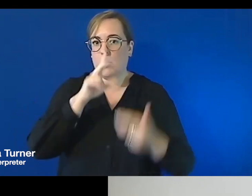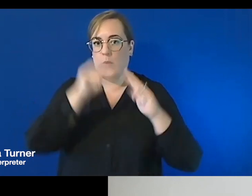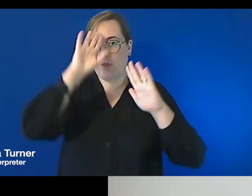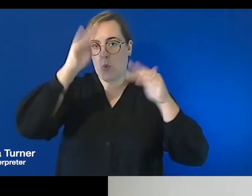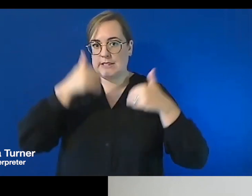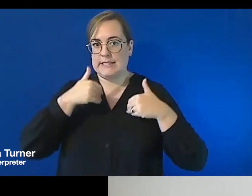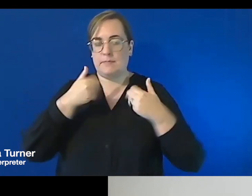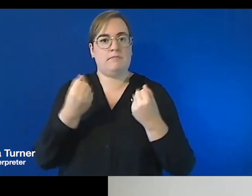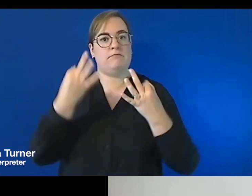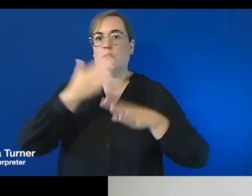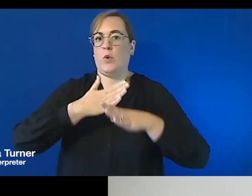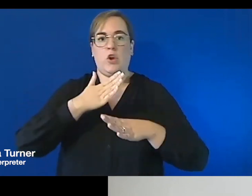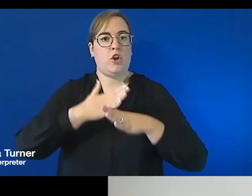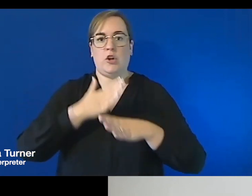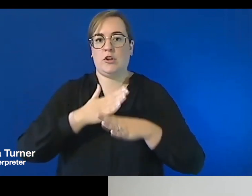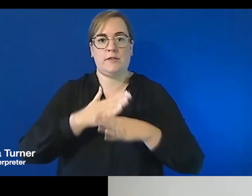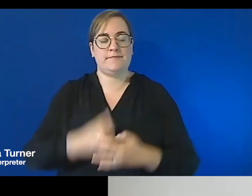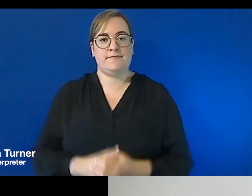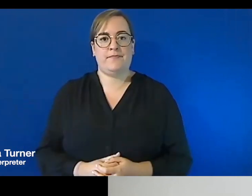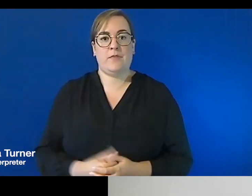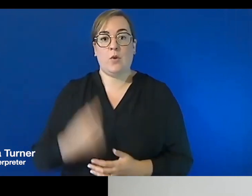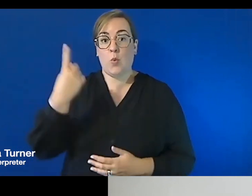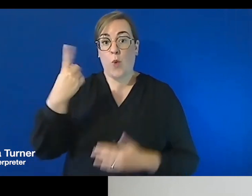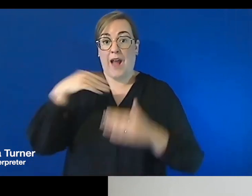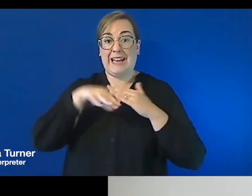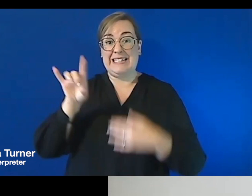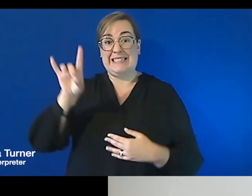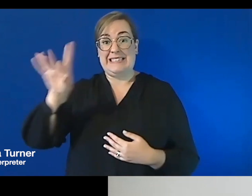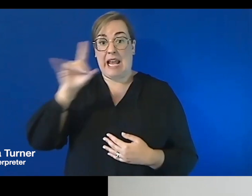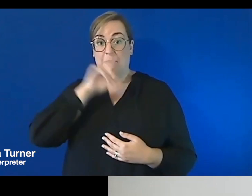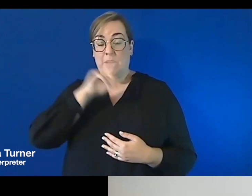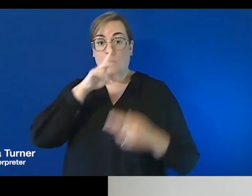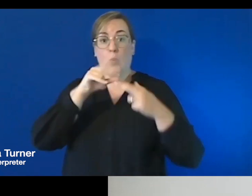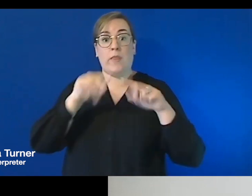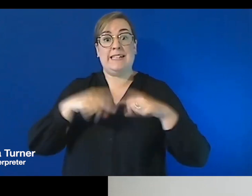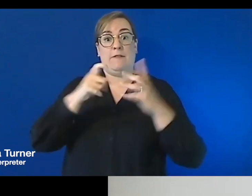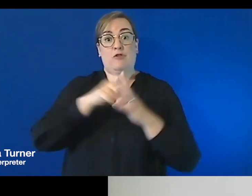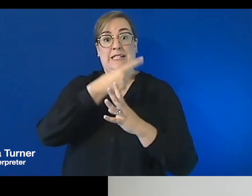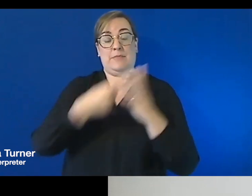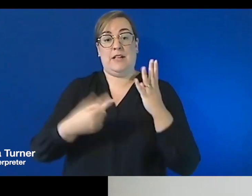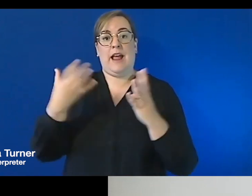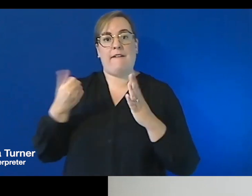only one of ten people with a different type of disability have an access to inclusive technology,